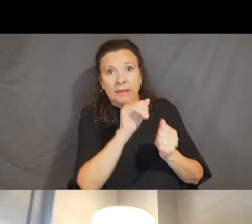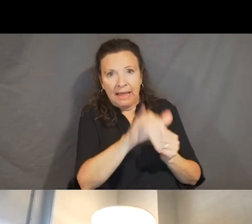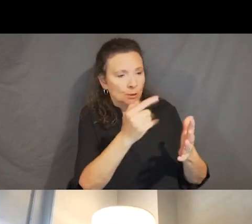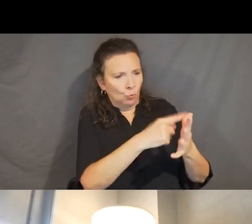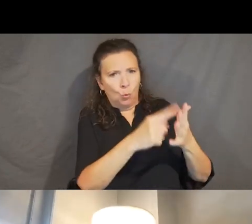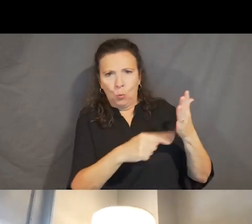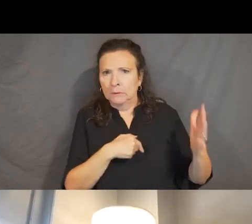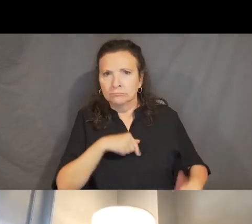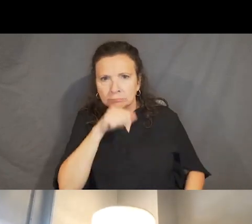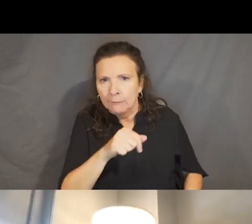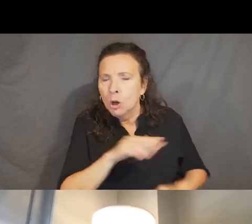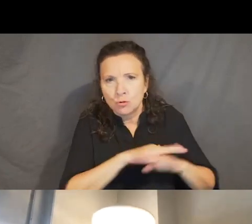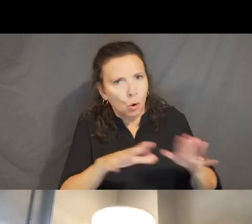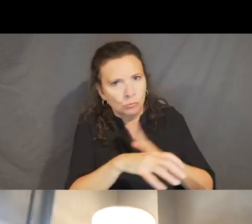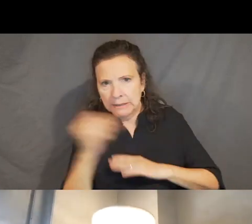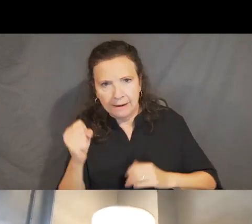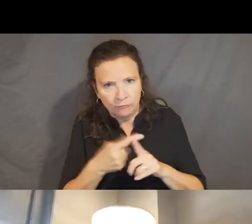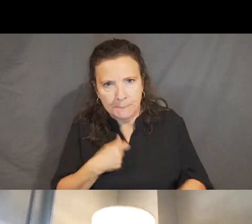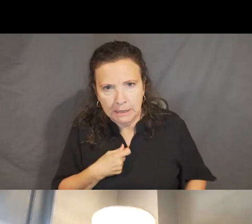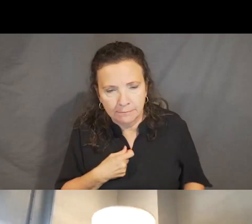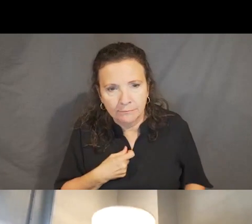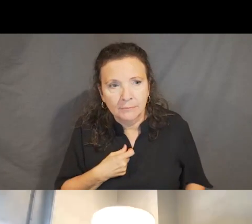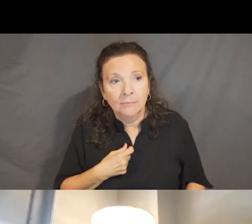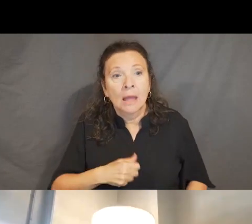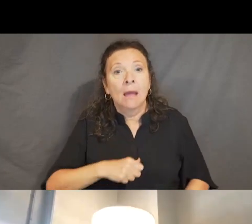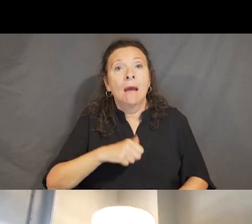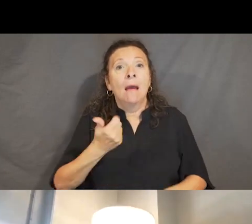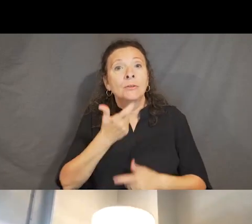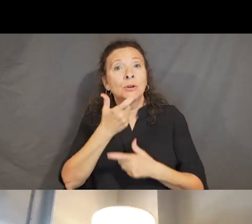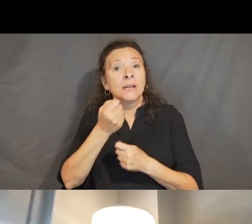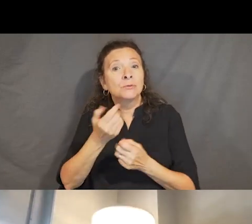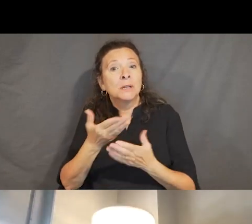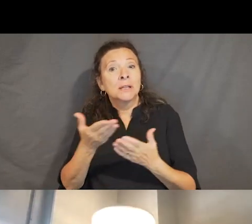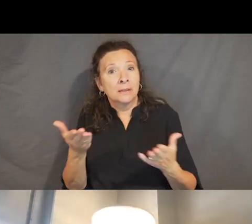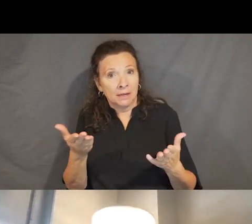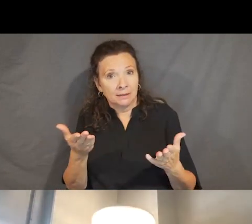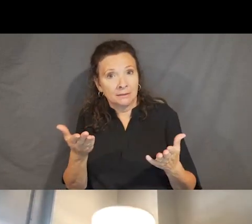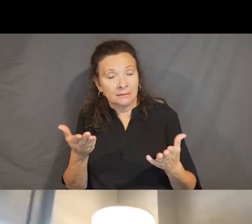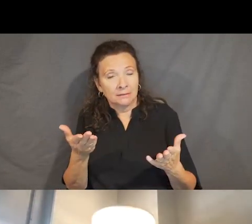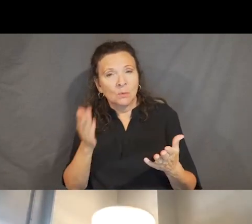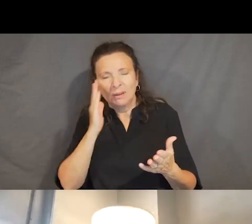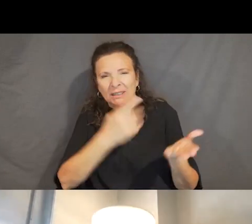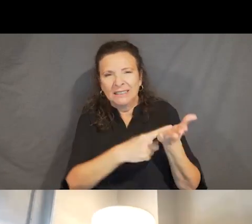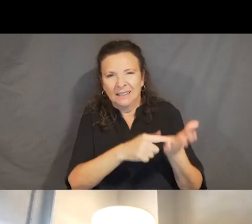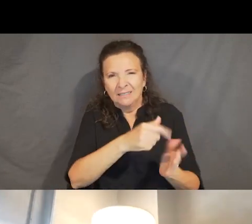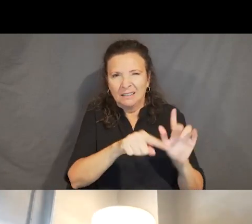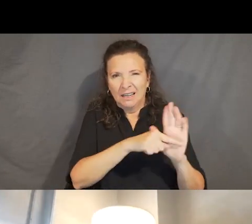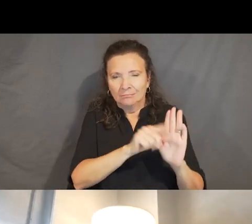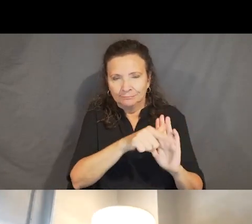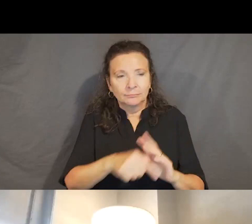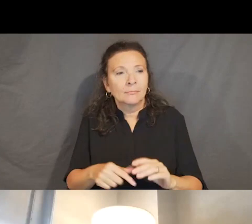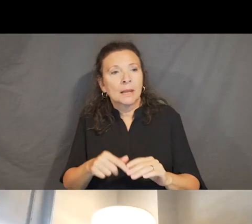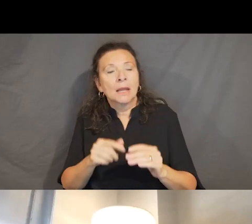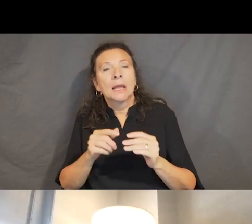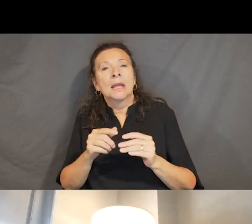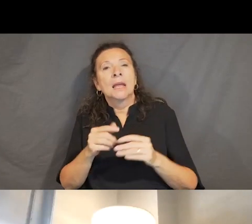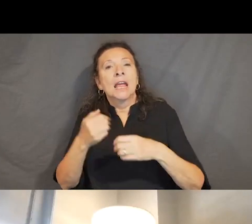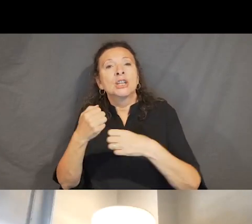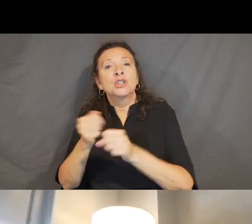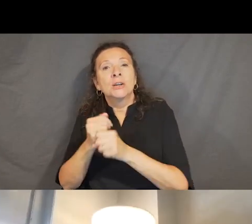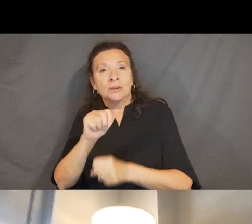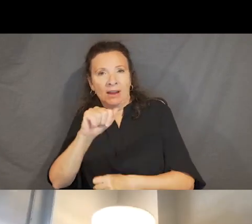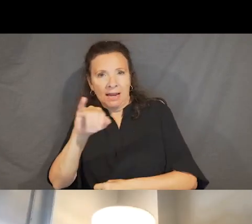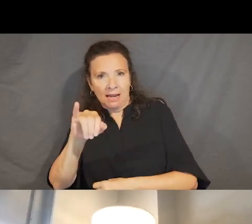Now, there are some other interesting toys right now. Generative AI. Generative AI is a little bit